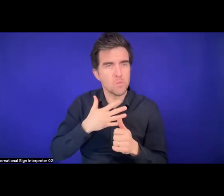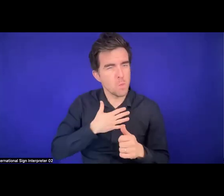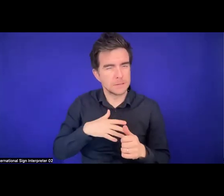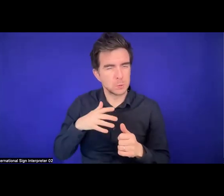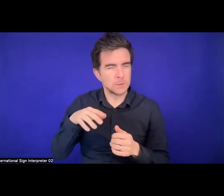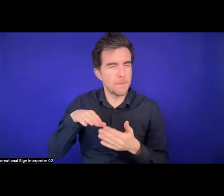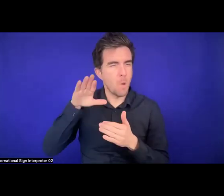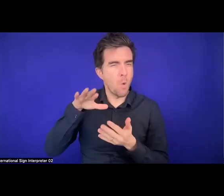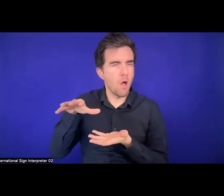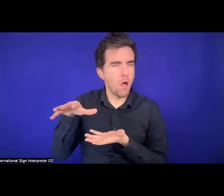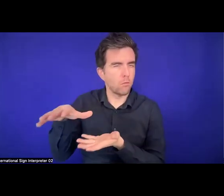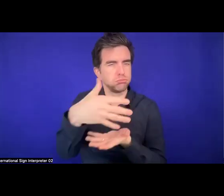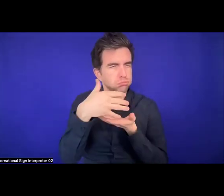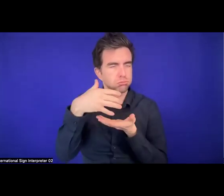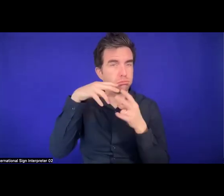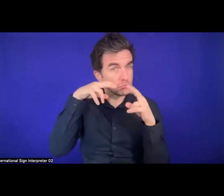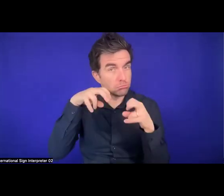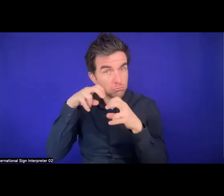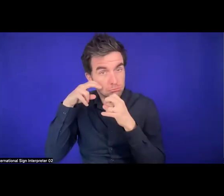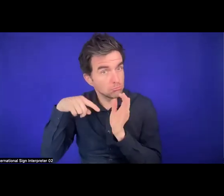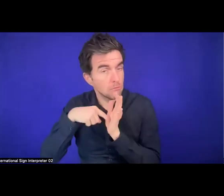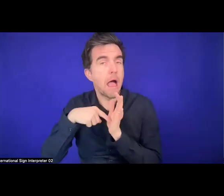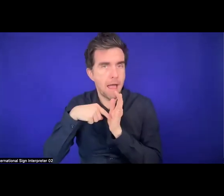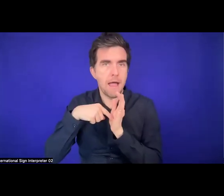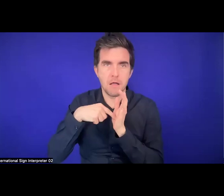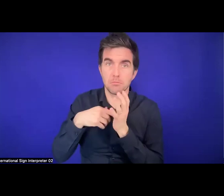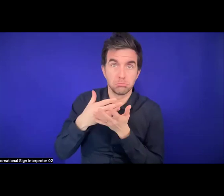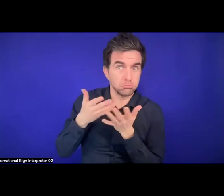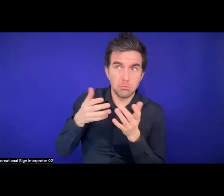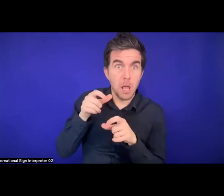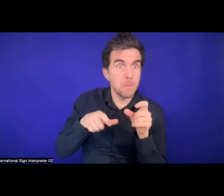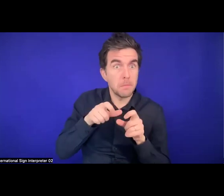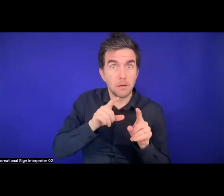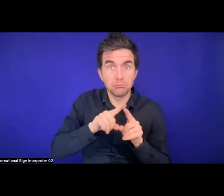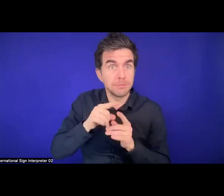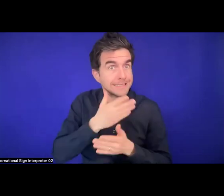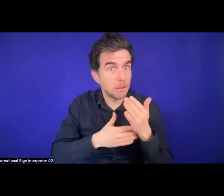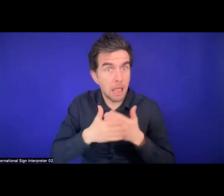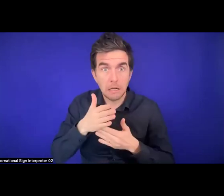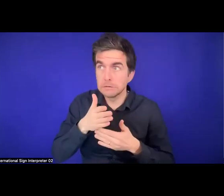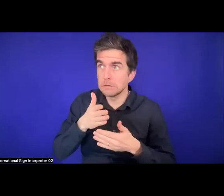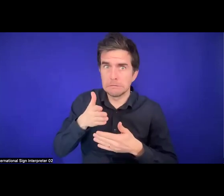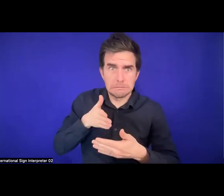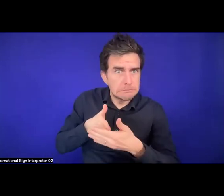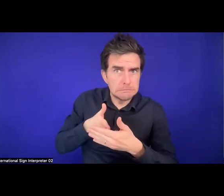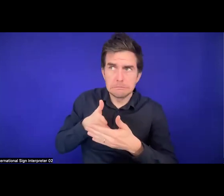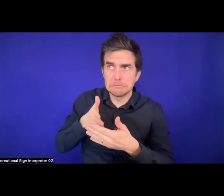services. And we do that in partnership, partnerships with OPDs, that's our